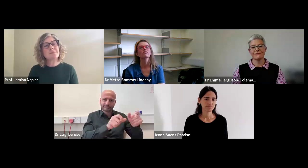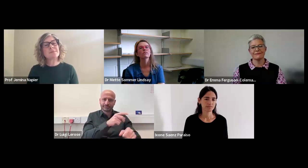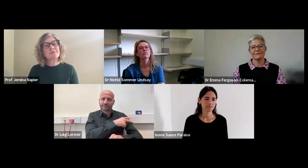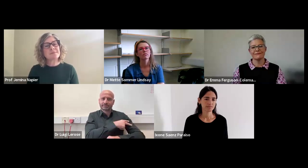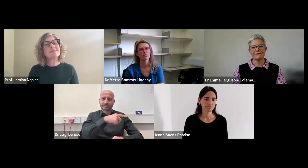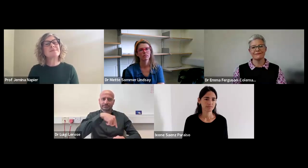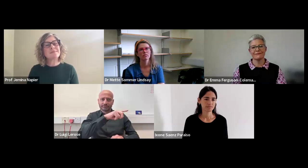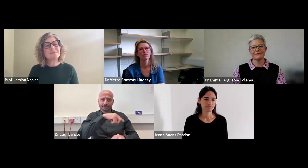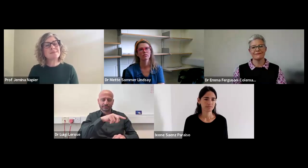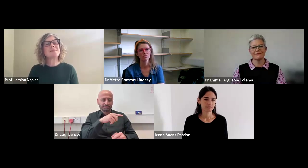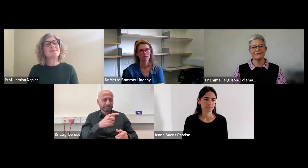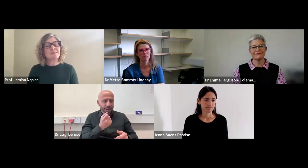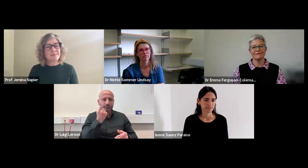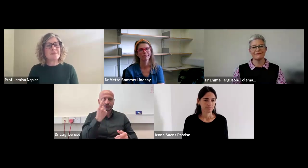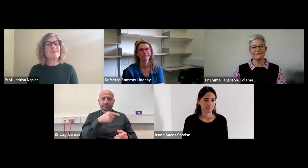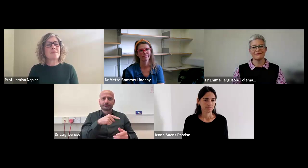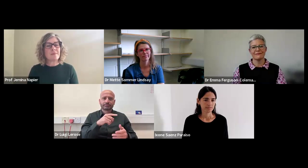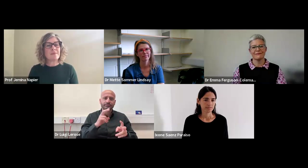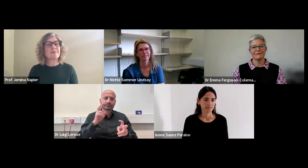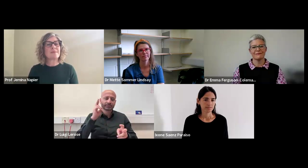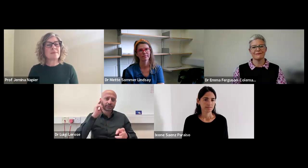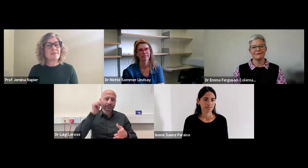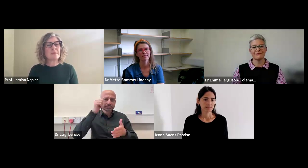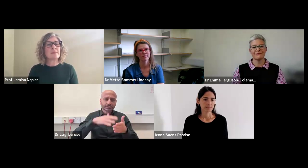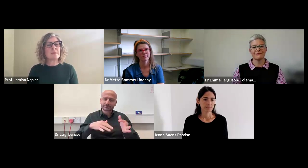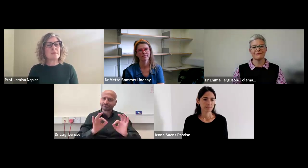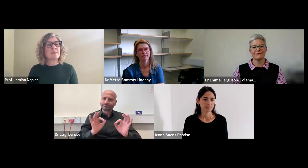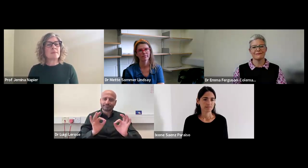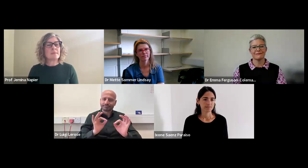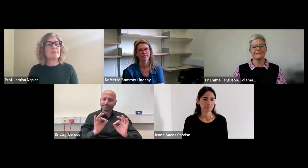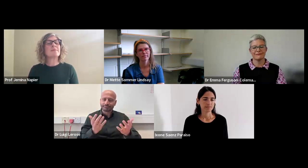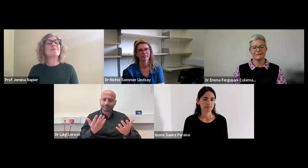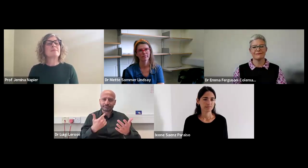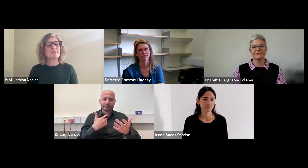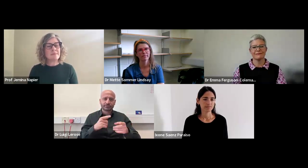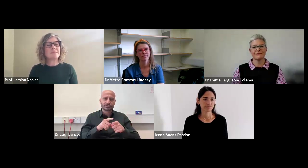interdisciplinary - that that we should be able to go out of our field, but because of a lack of